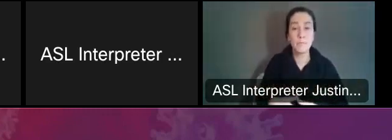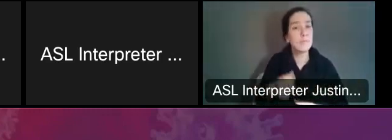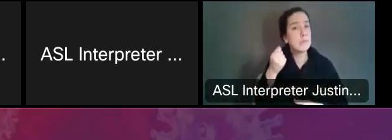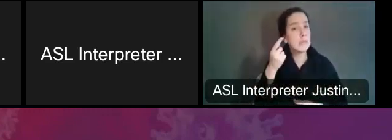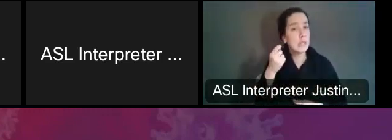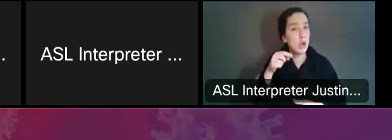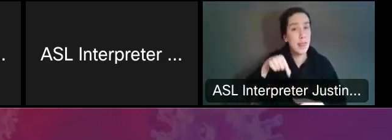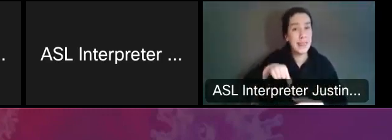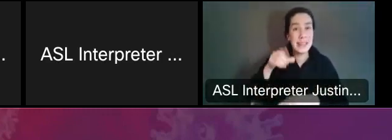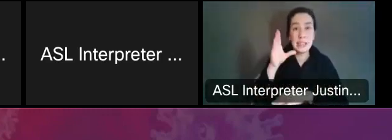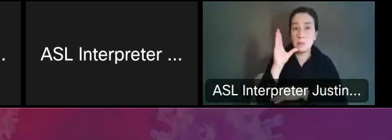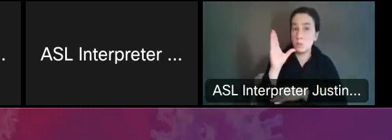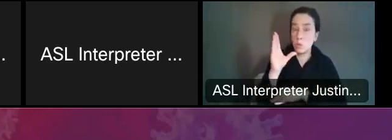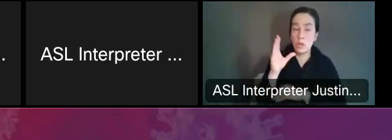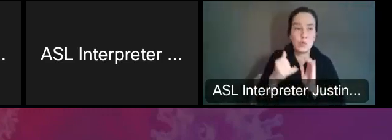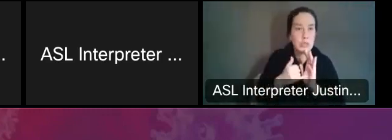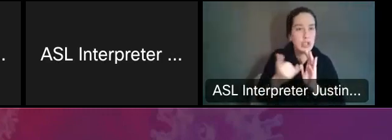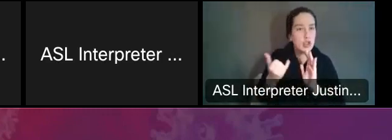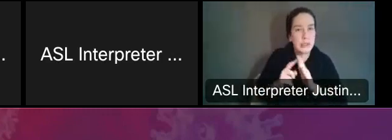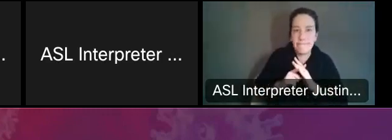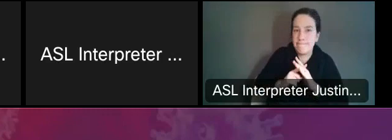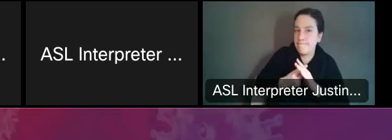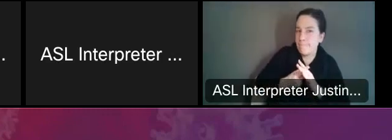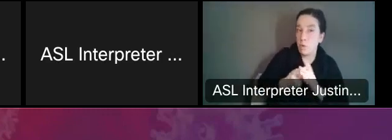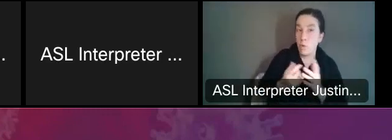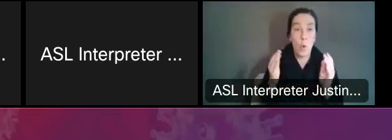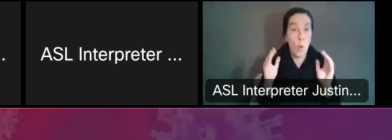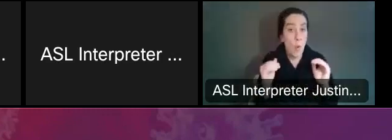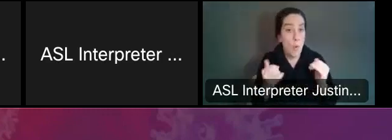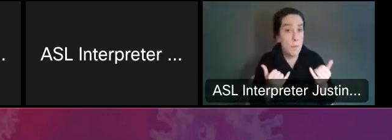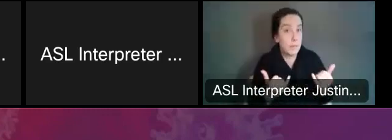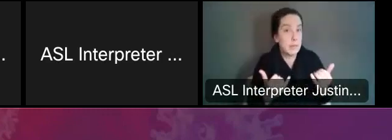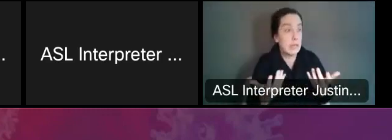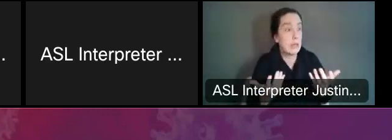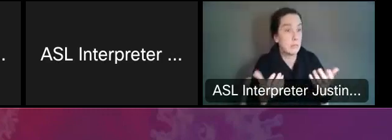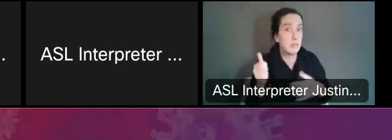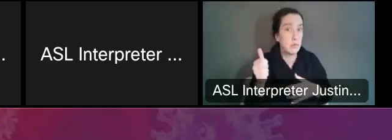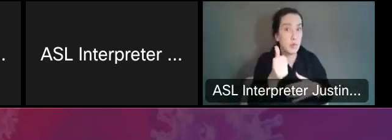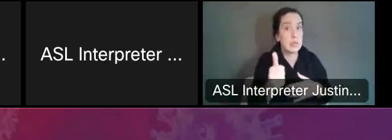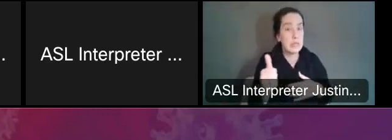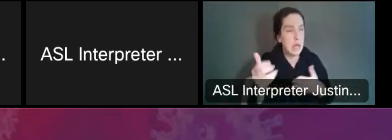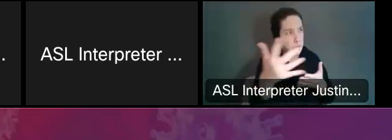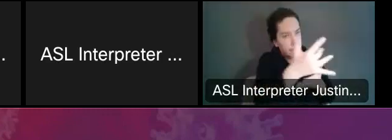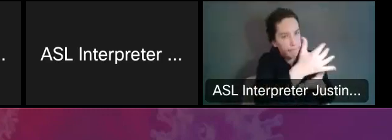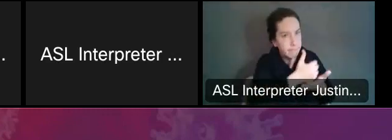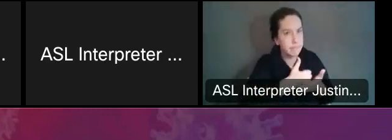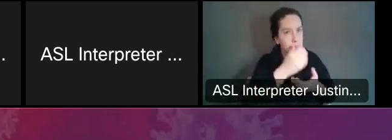I hope you can take something away from today to help make a decision for yourself about the covet 18 vaccine.